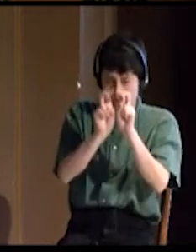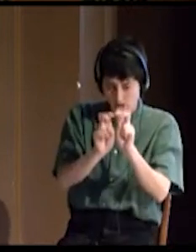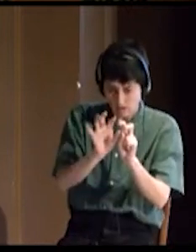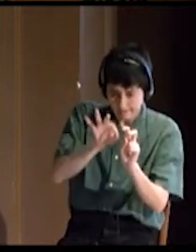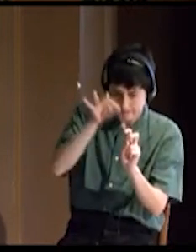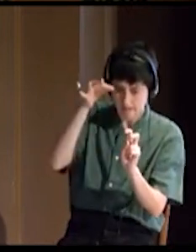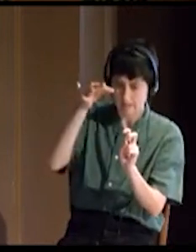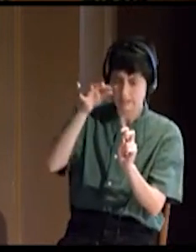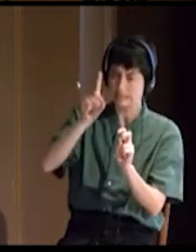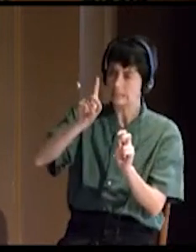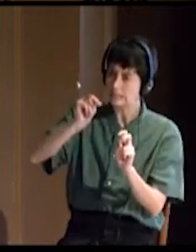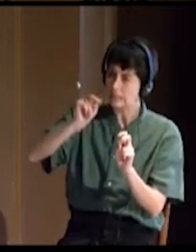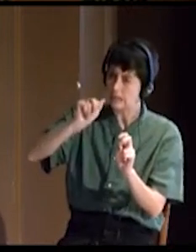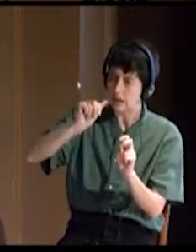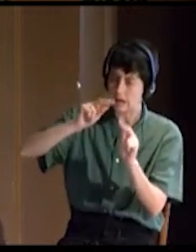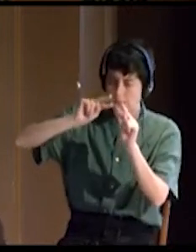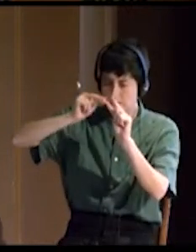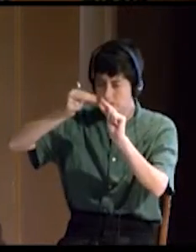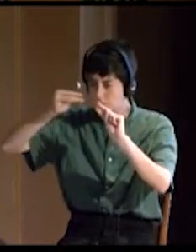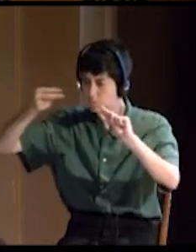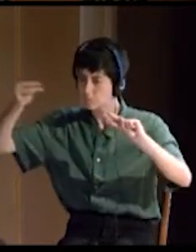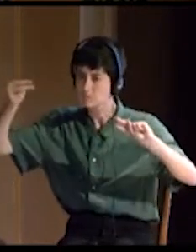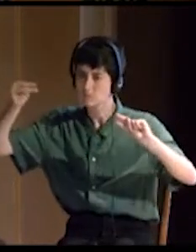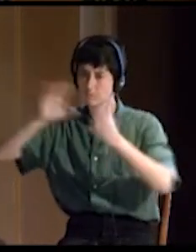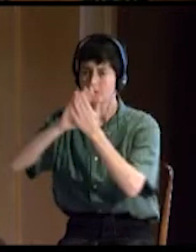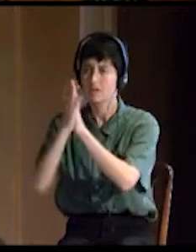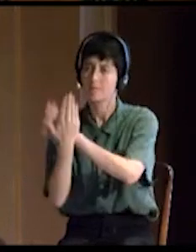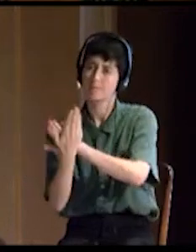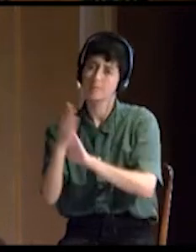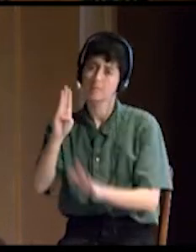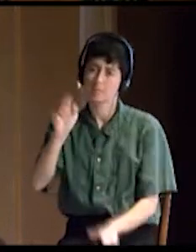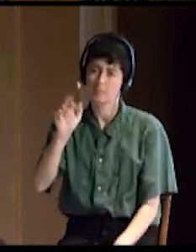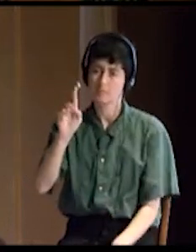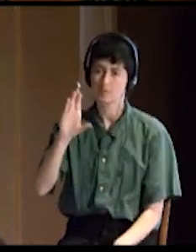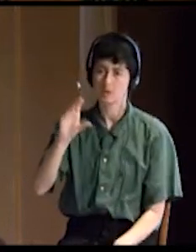And I have to say that I know that there's no one size fits all.